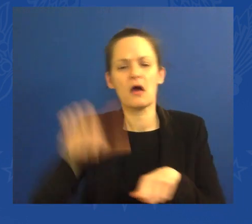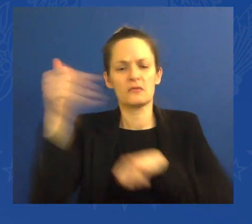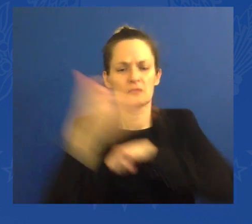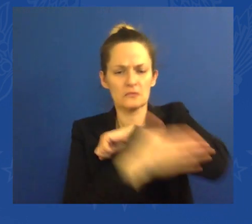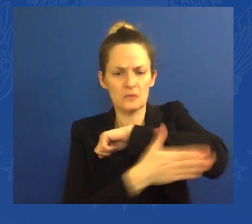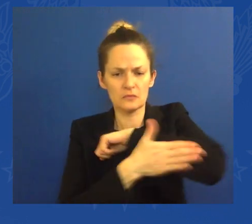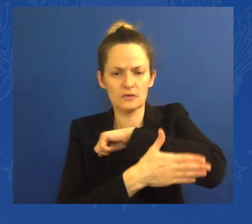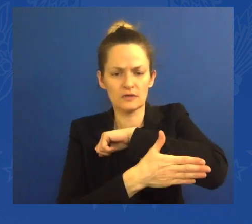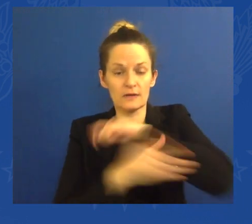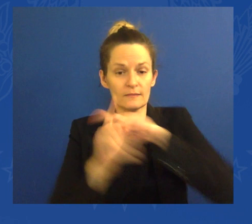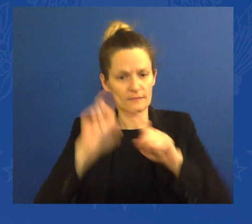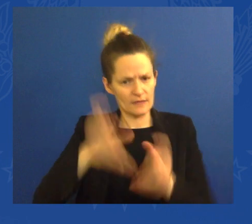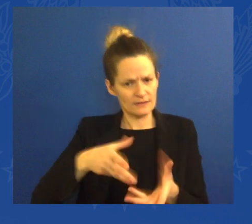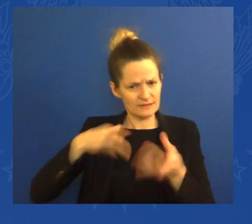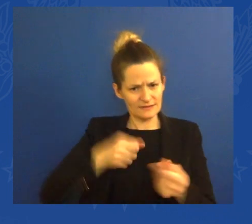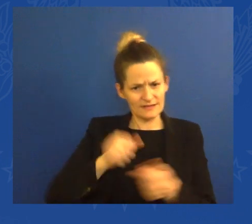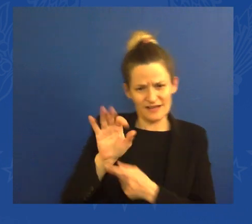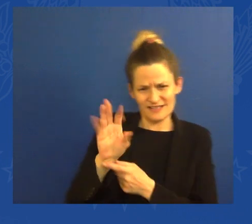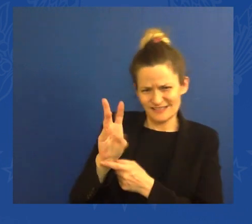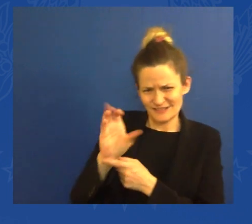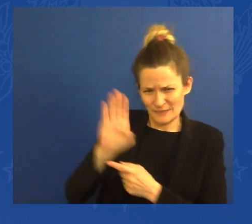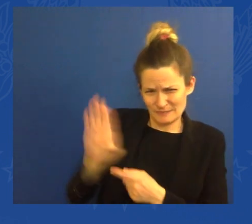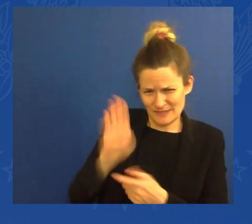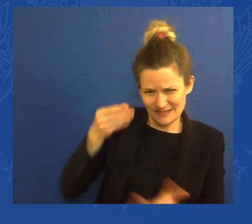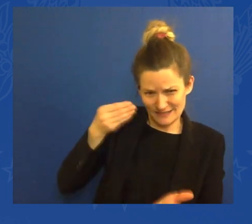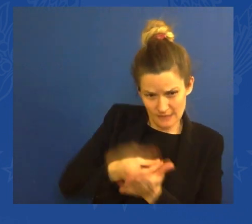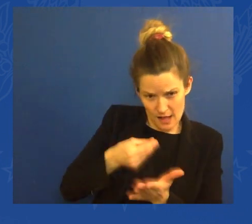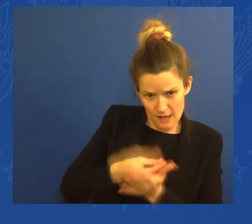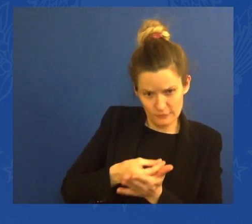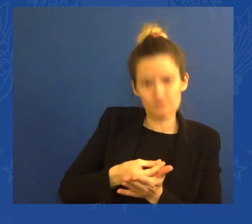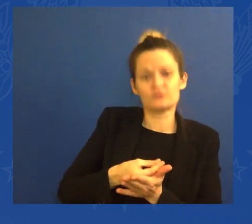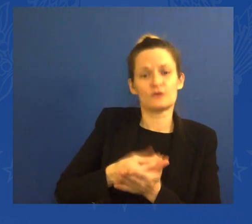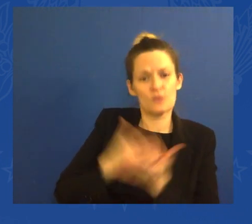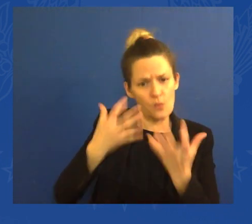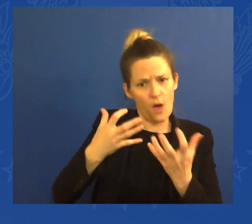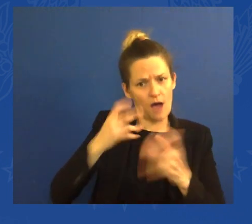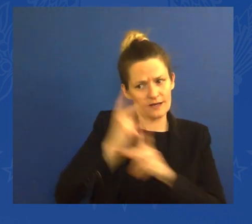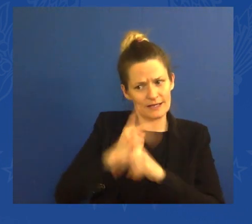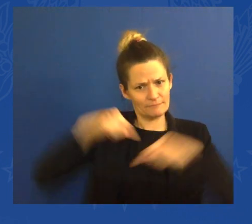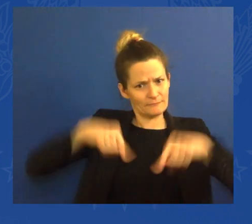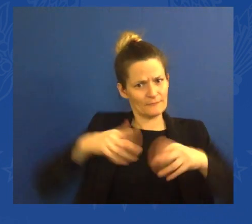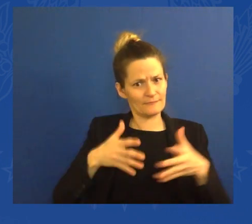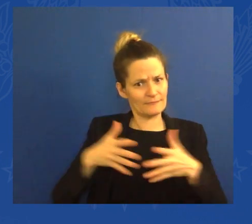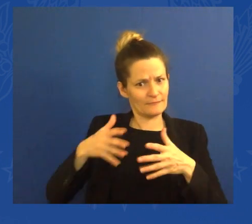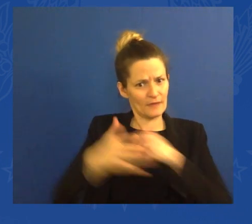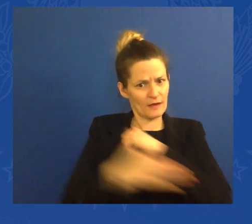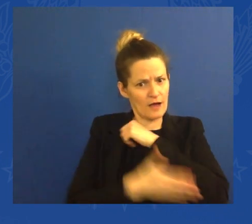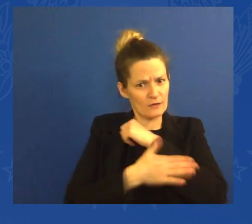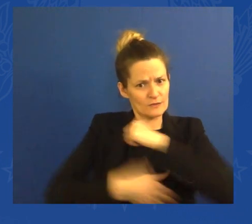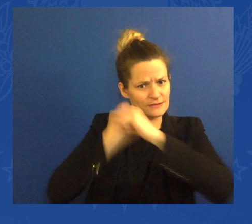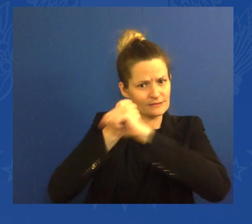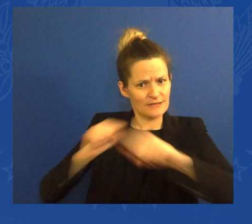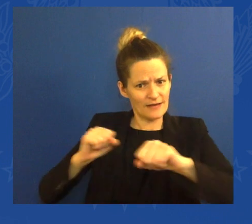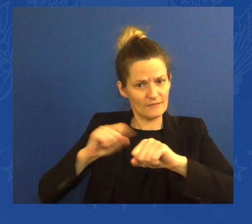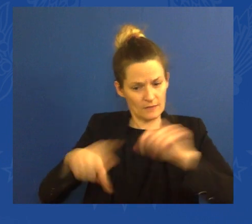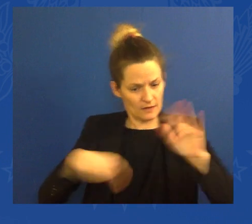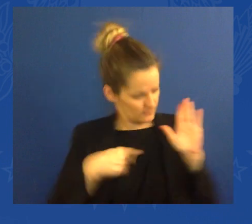And there's been -- that law has been on the books, as I said, for almost a century -- taxpayers' dollars. But guess what?